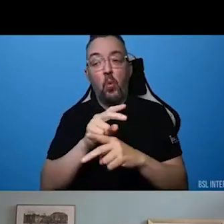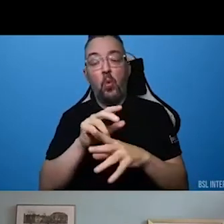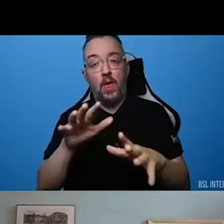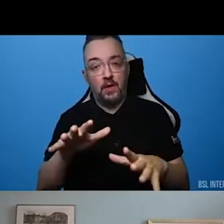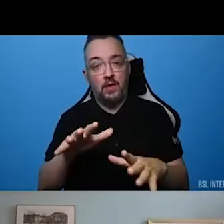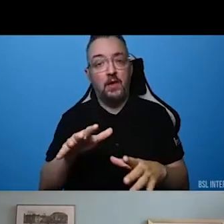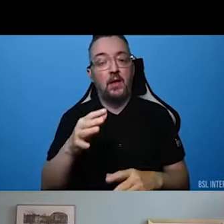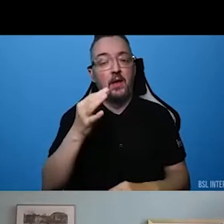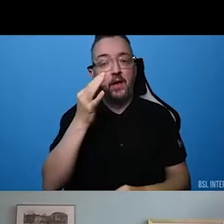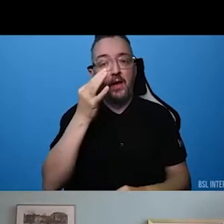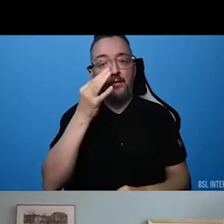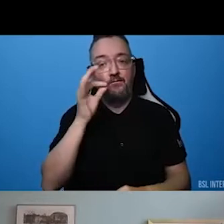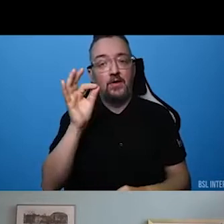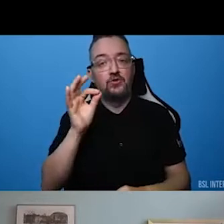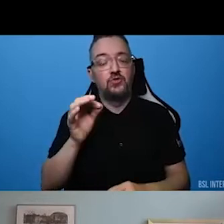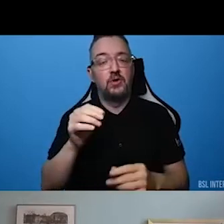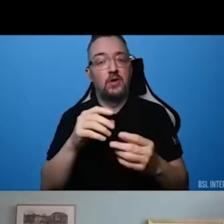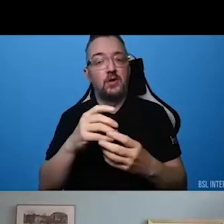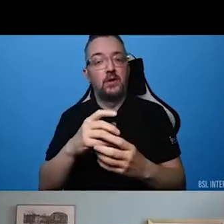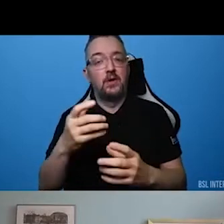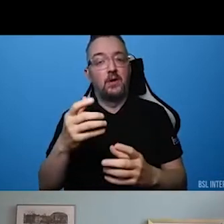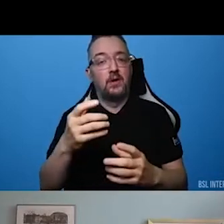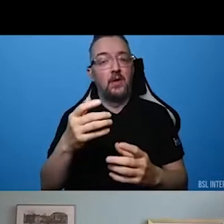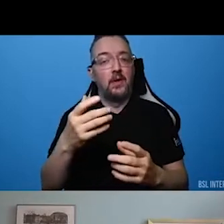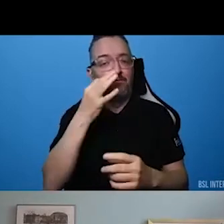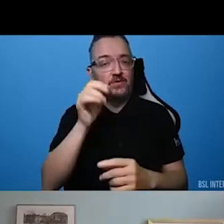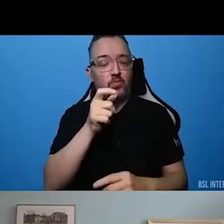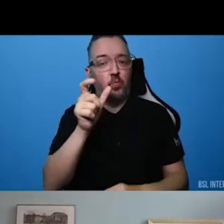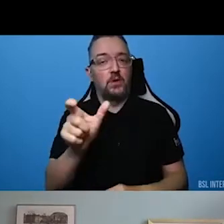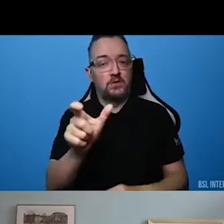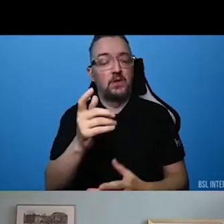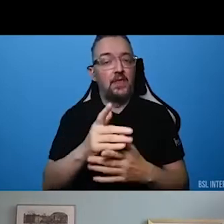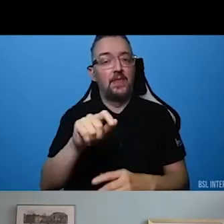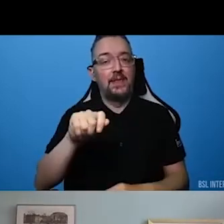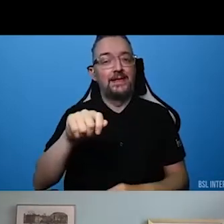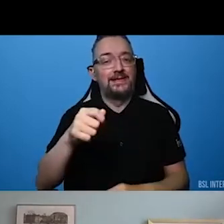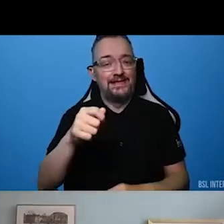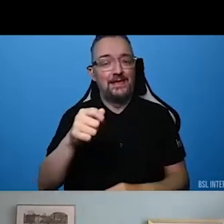the French 'Aimer ton prochaine comme toi meme', as in the Key Biblical commandment